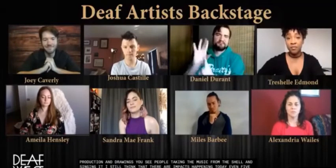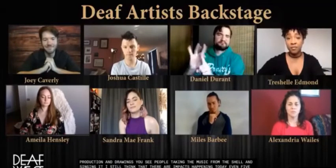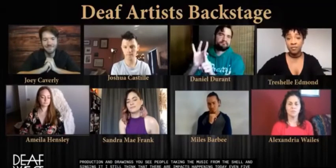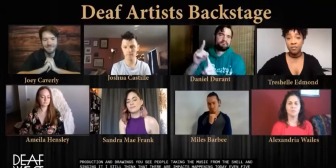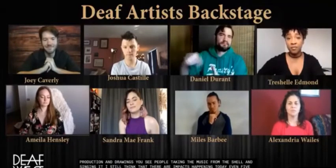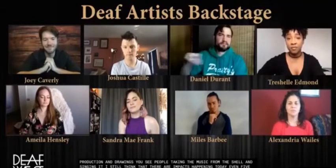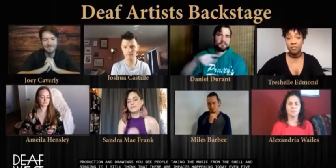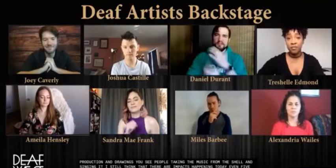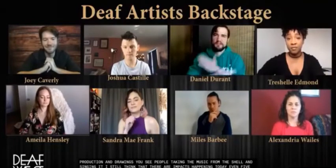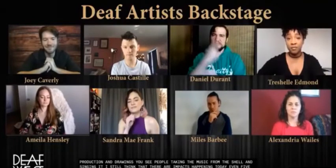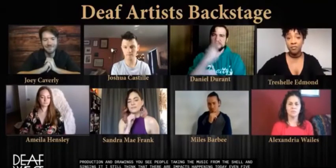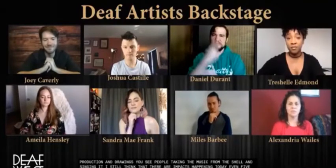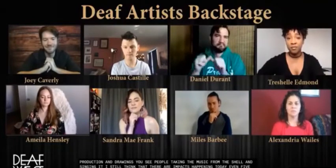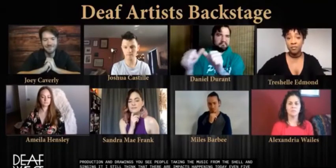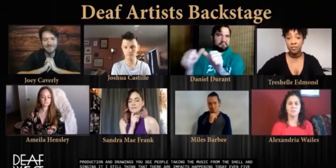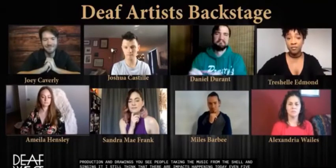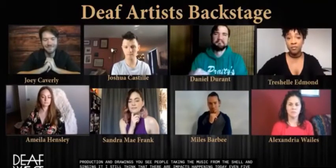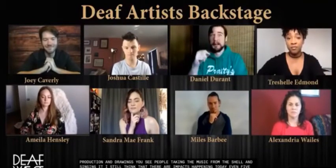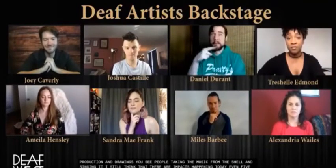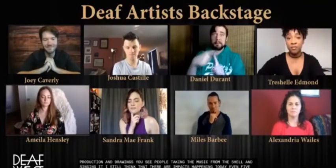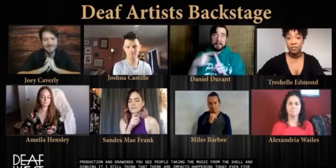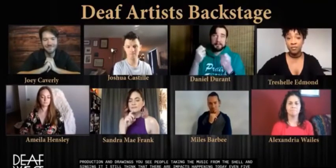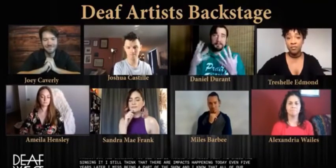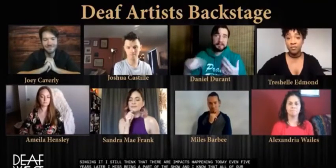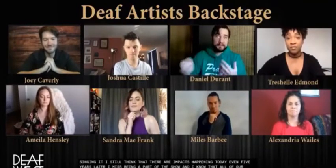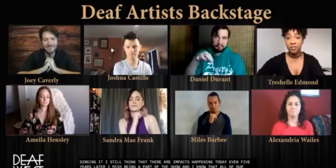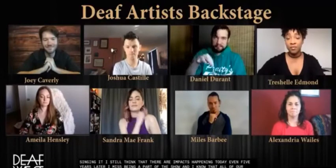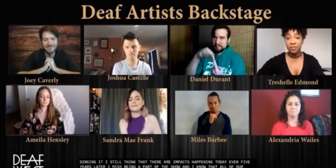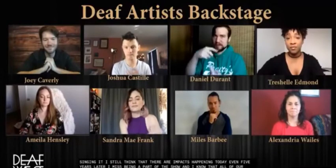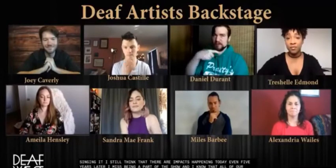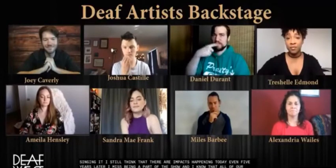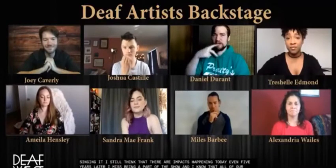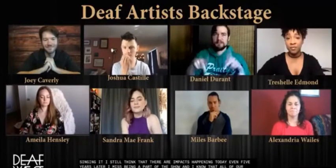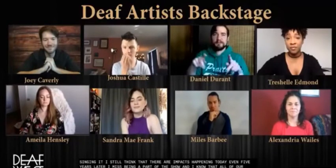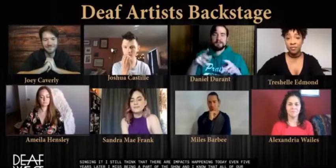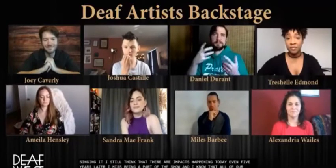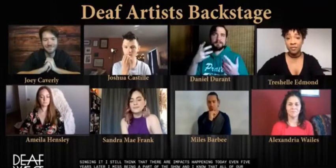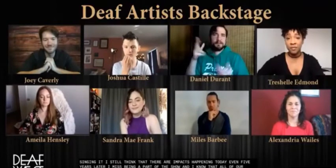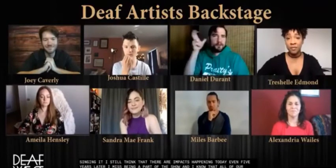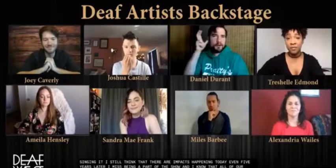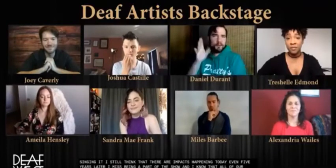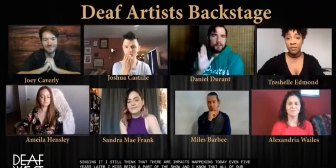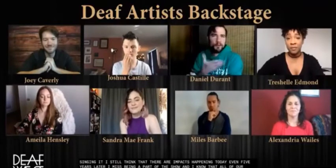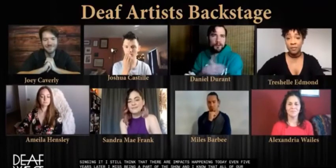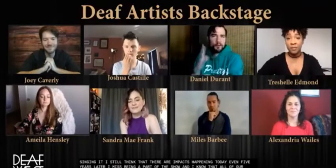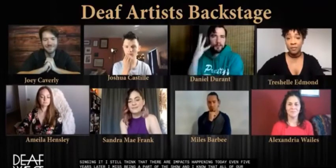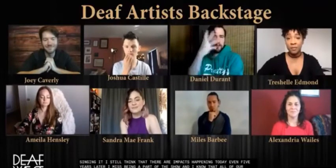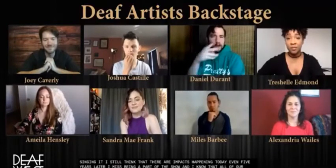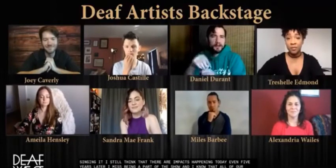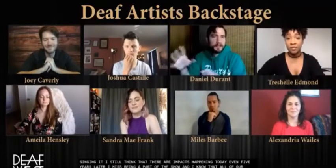our performance and I think that it's really stuck with people even today. Even hearing individuals.